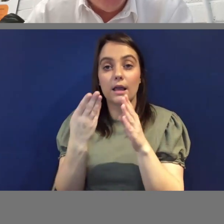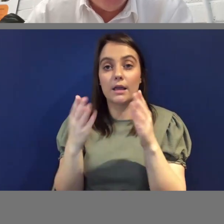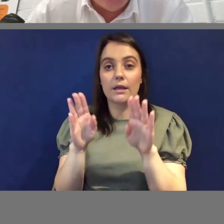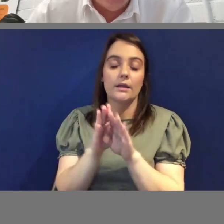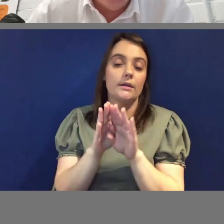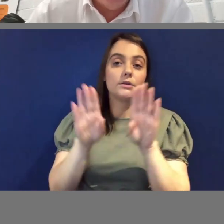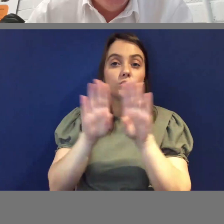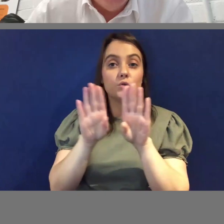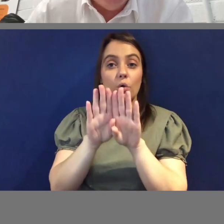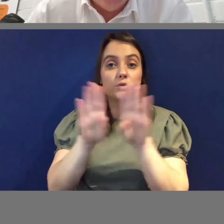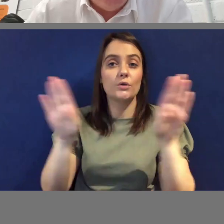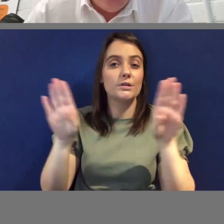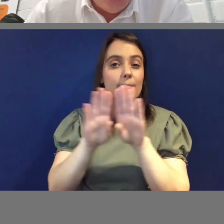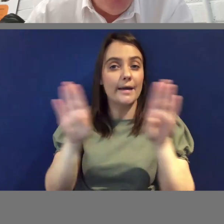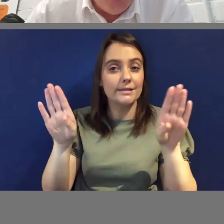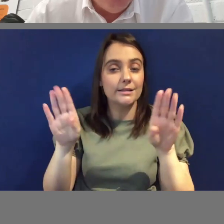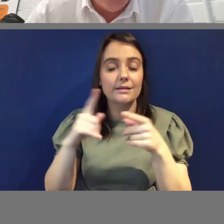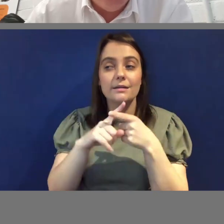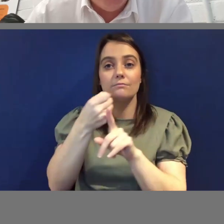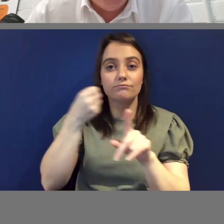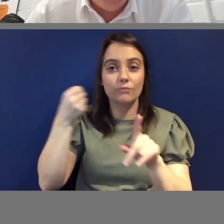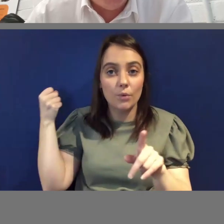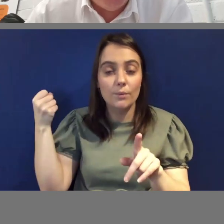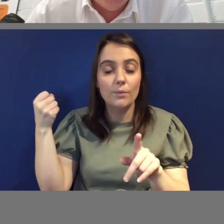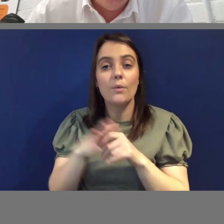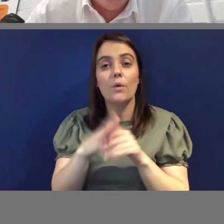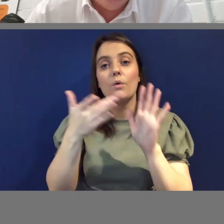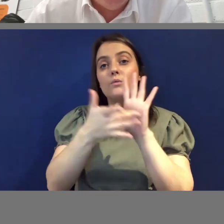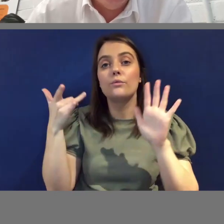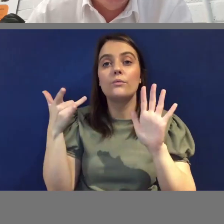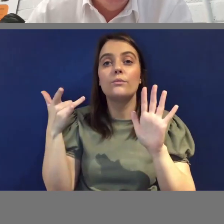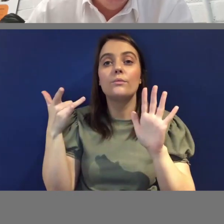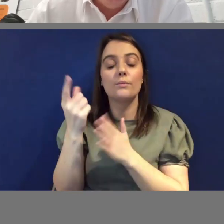doors and corridors versus trying to remove doors in your design strategies and stuff like that so